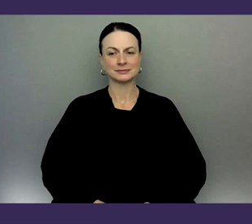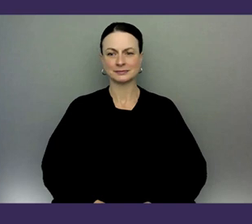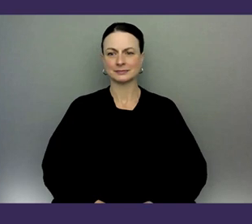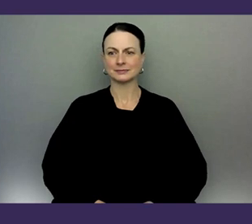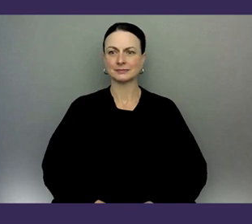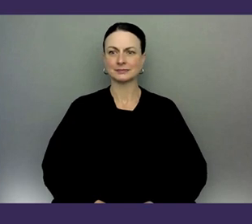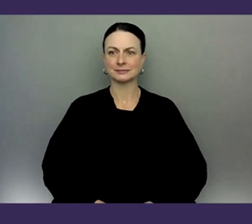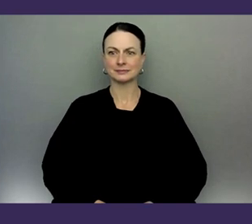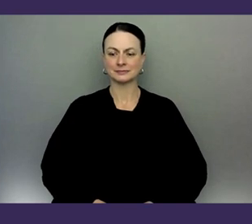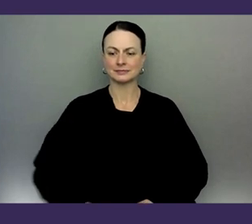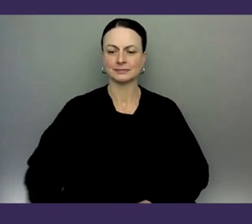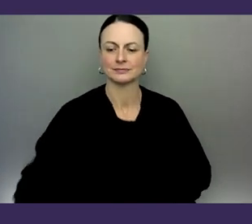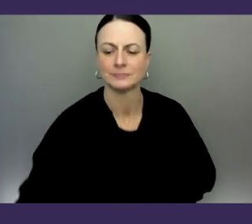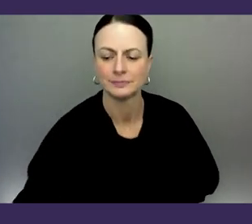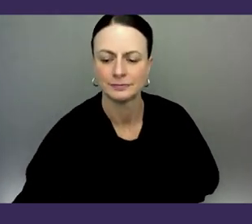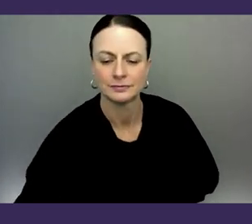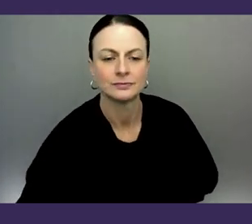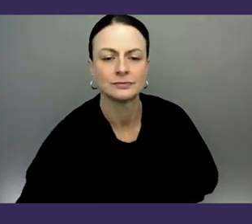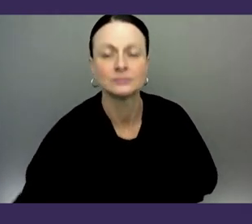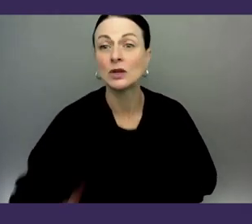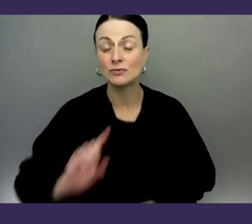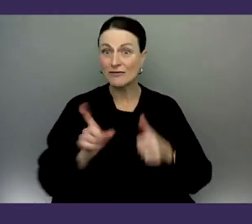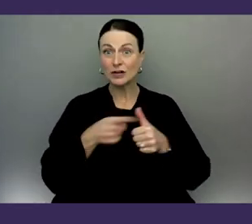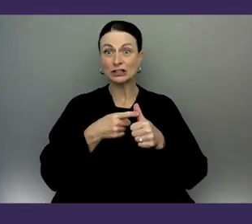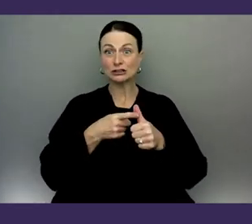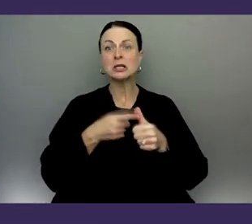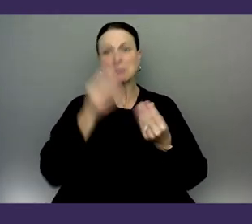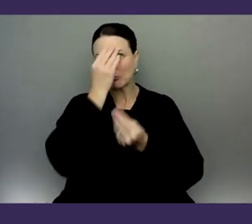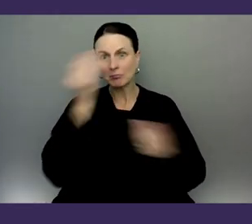First, we're going to get started with a few accessibility considerations.